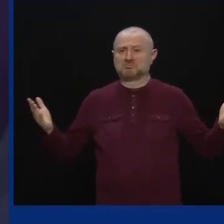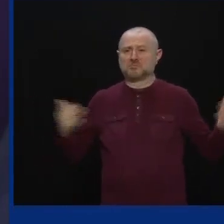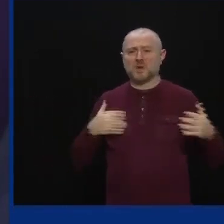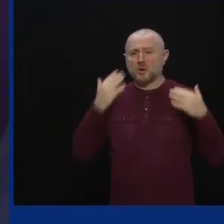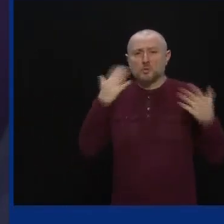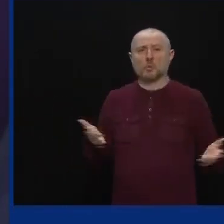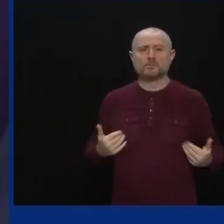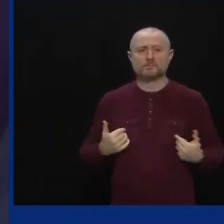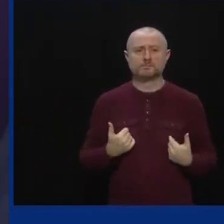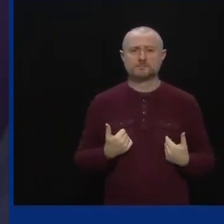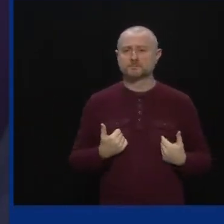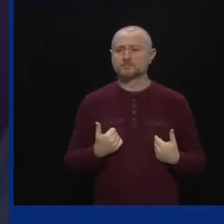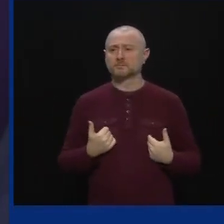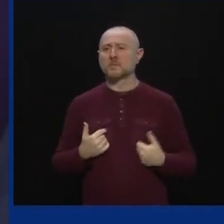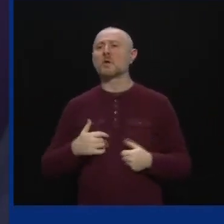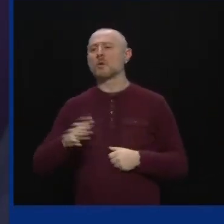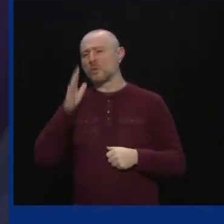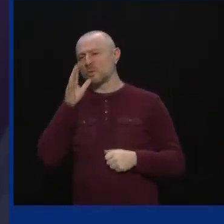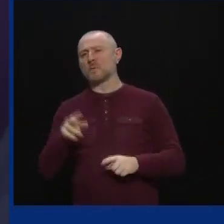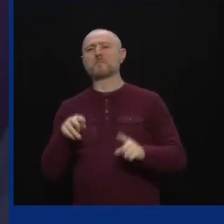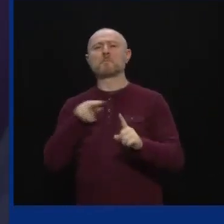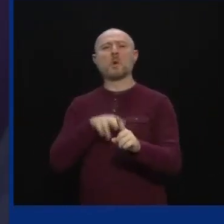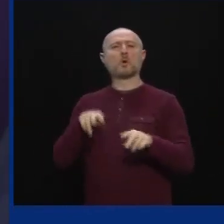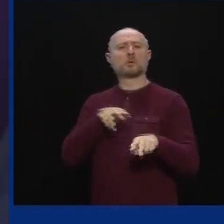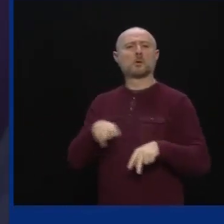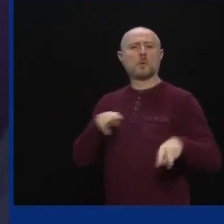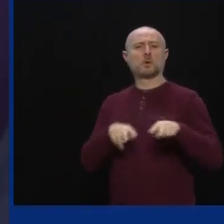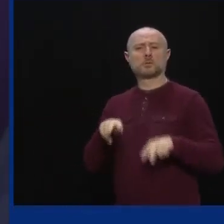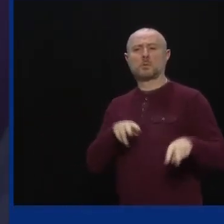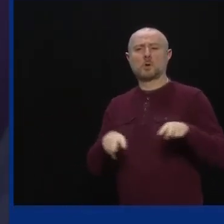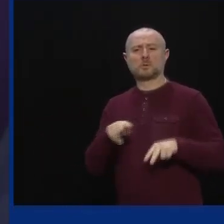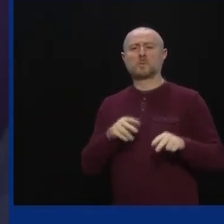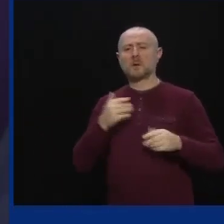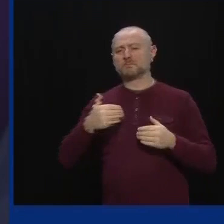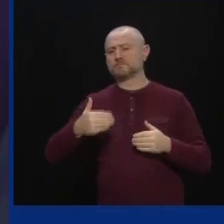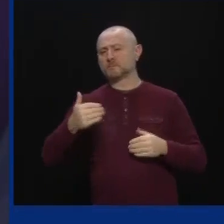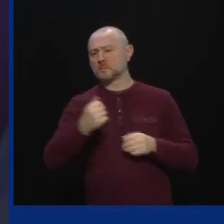BECAUSE I DON'T HAVE THE